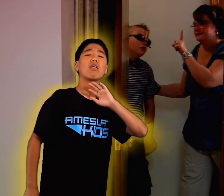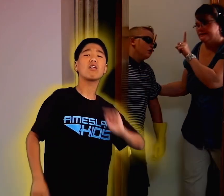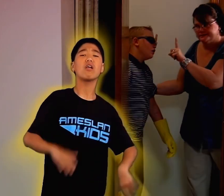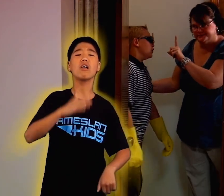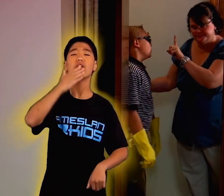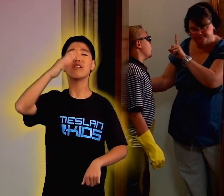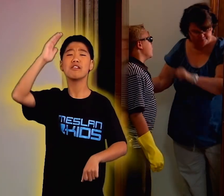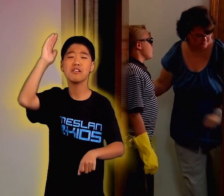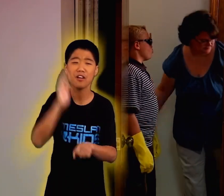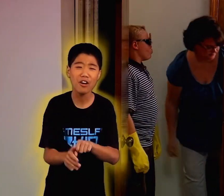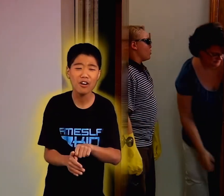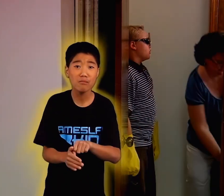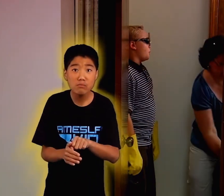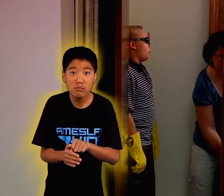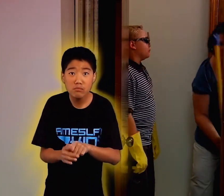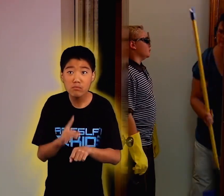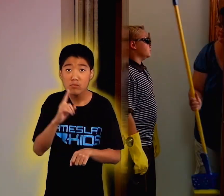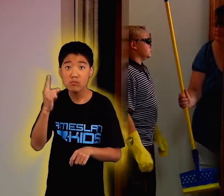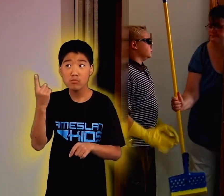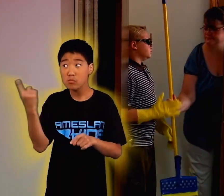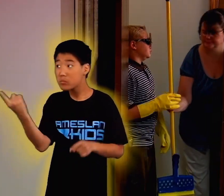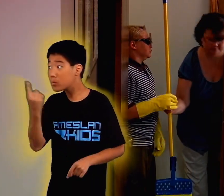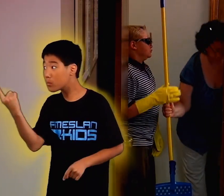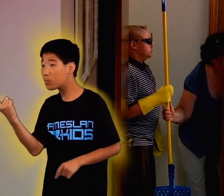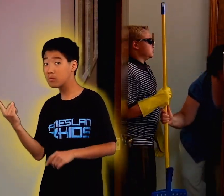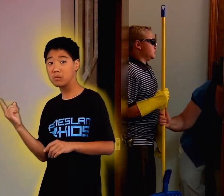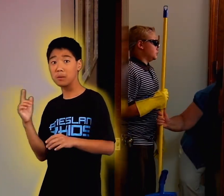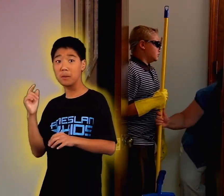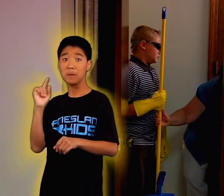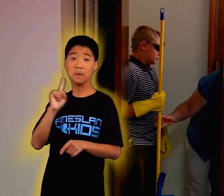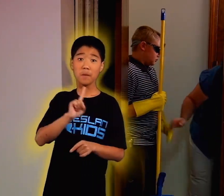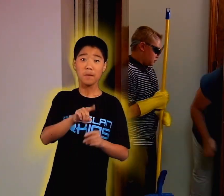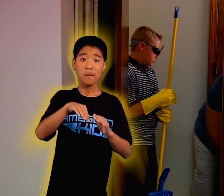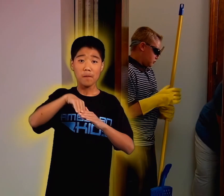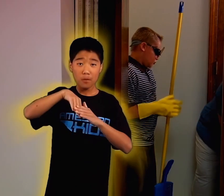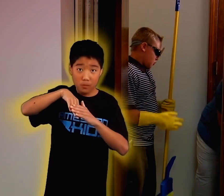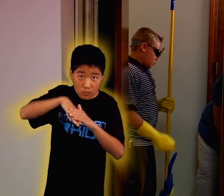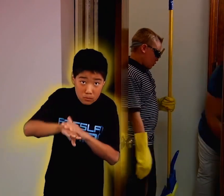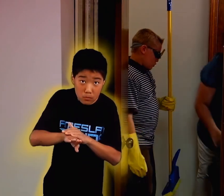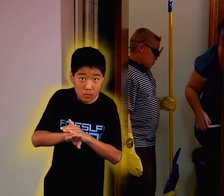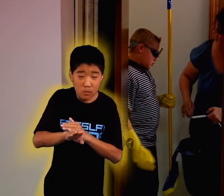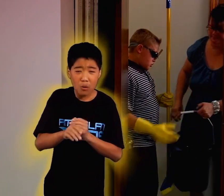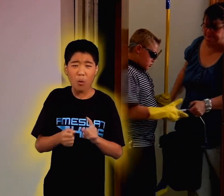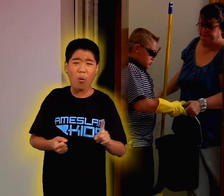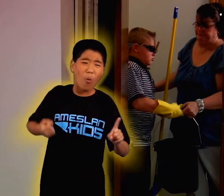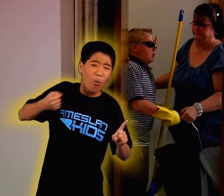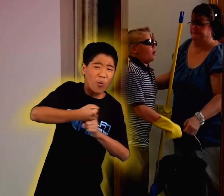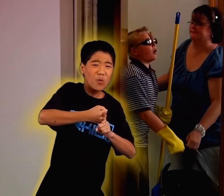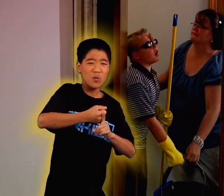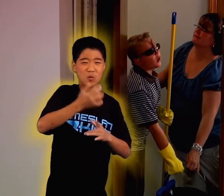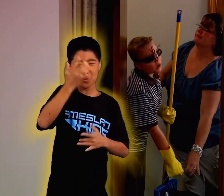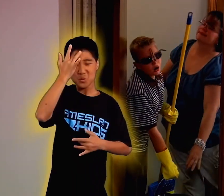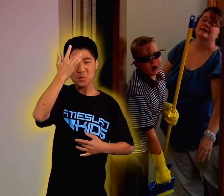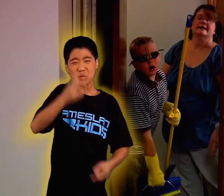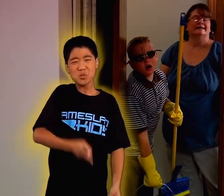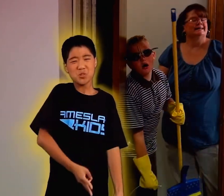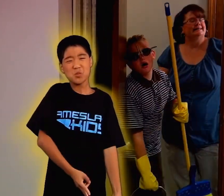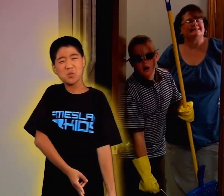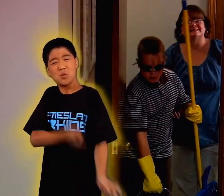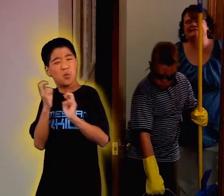WHEN YOU DON'T FOLLOW THROUGH AND DO THE BEST YOU CAN DO,